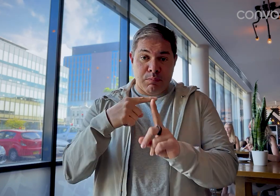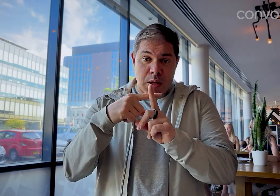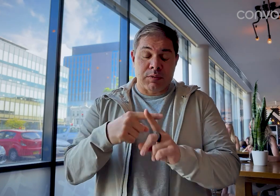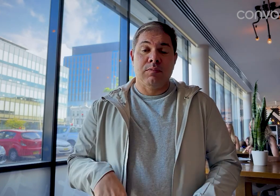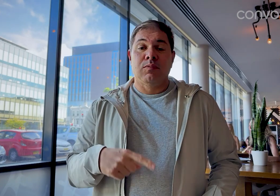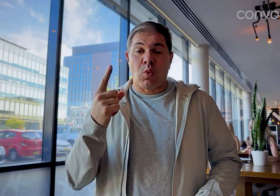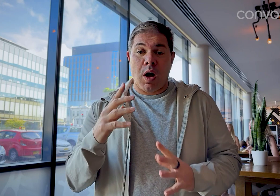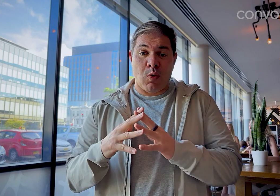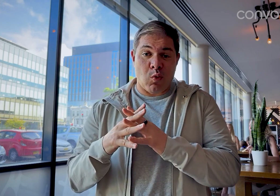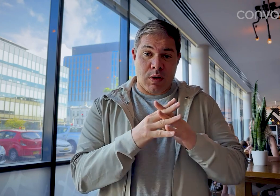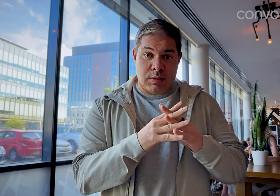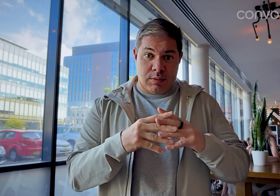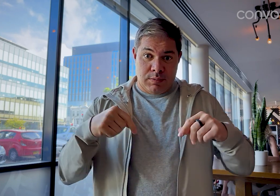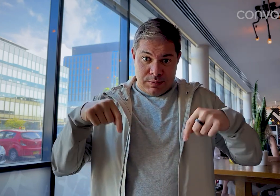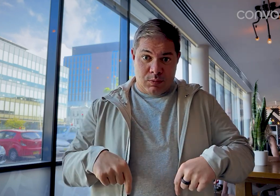Plus all of the learning from one week here in Australia.